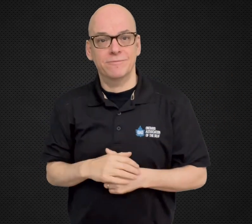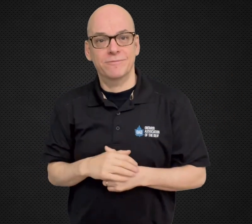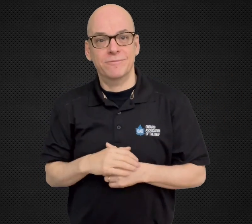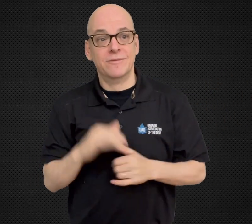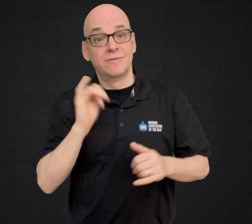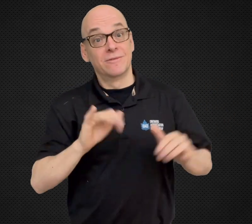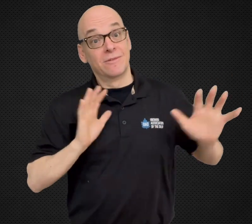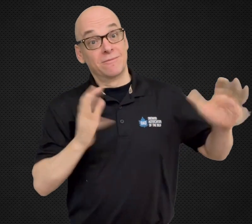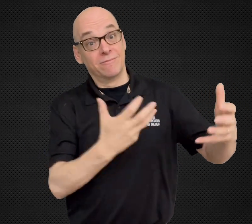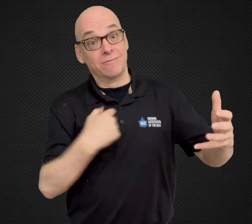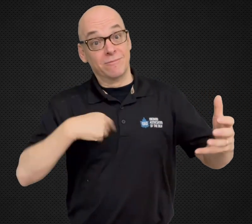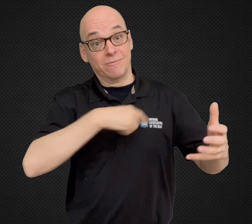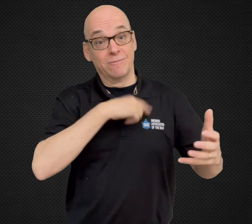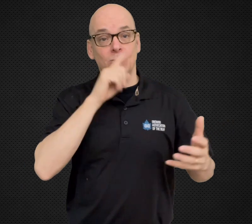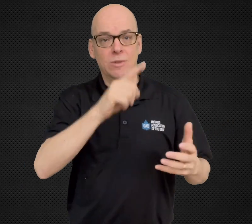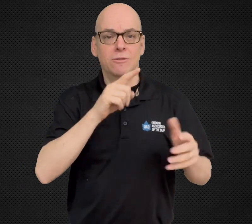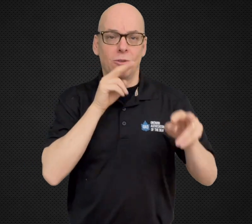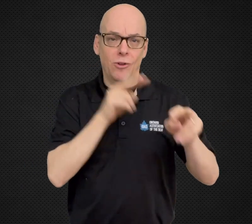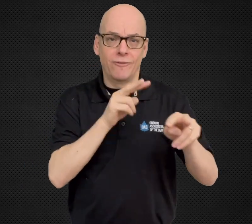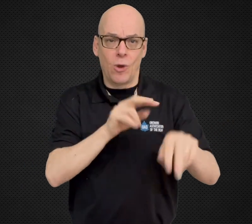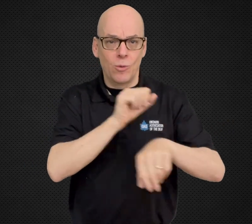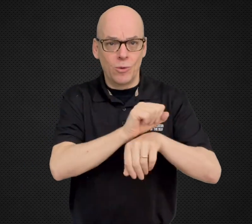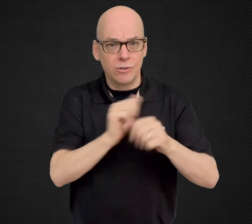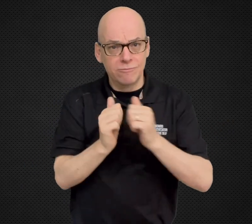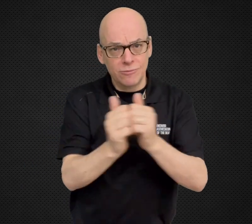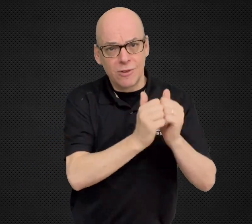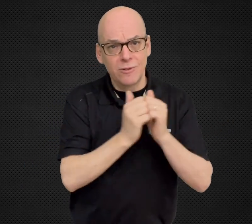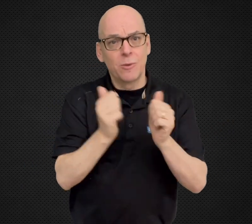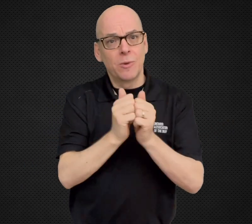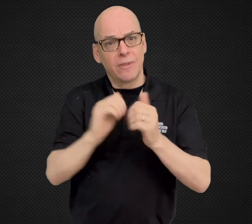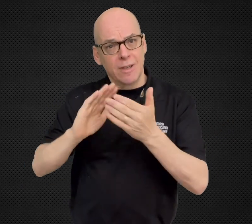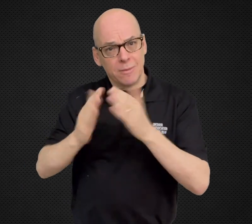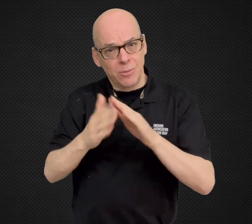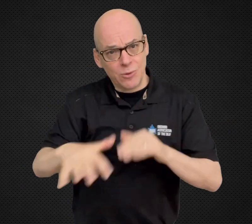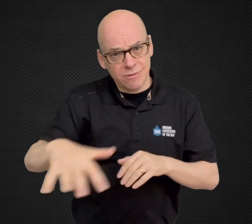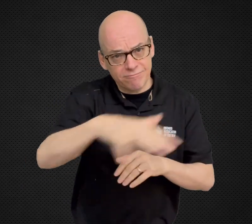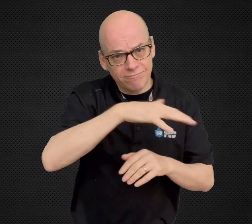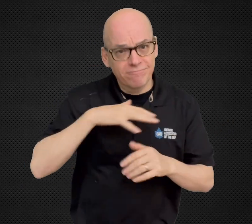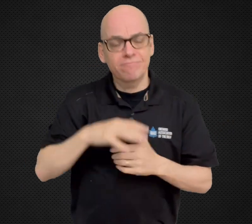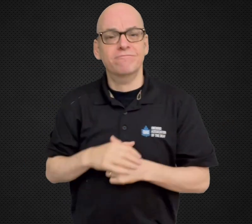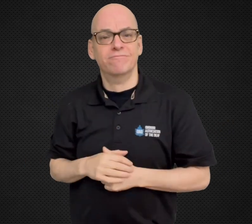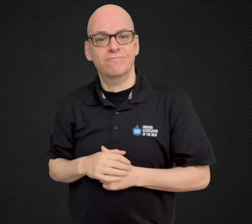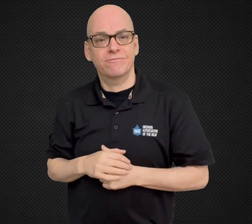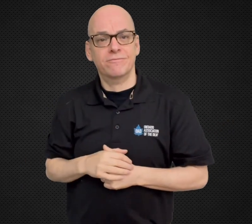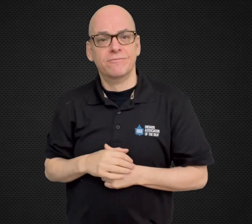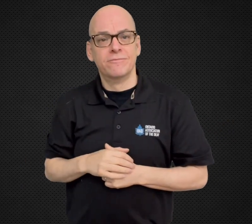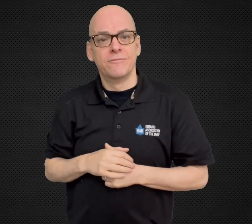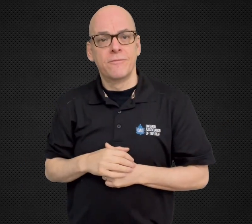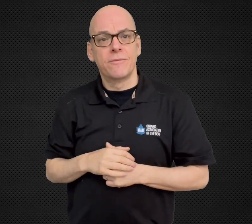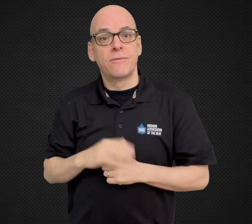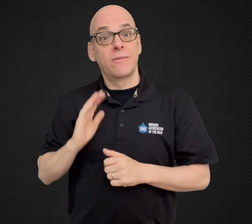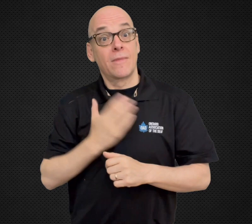We are really excited to work together and within the community.